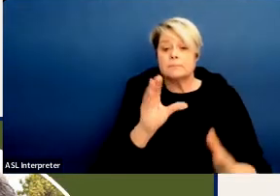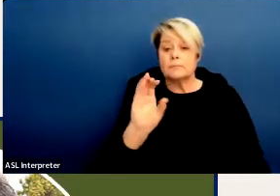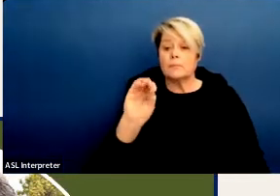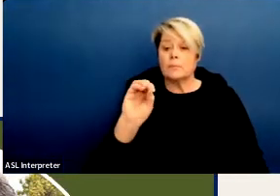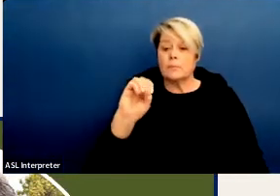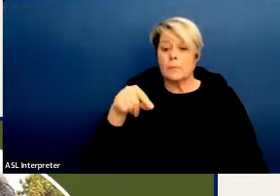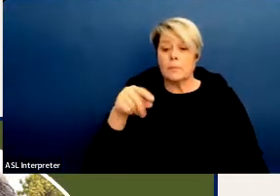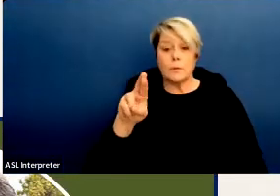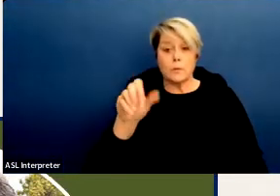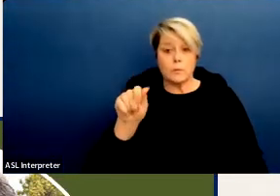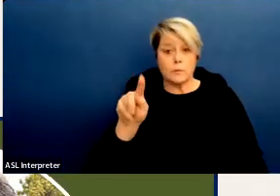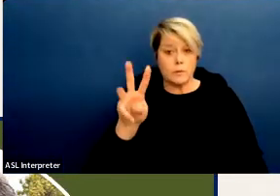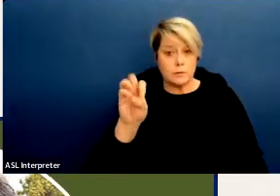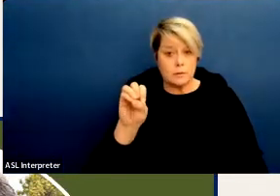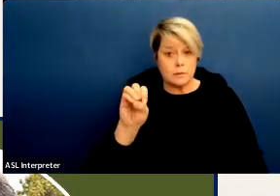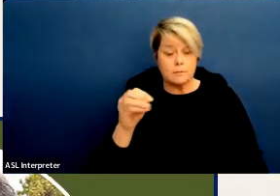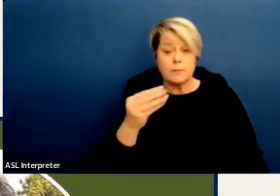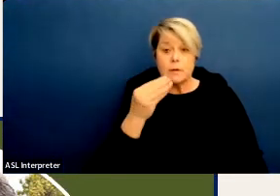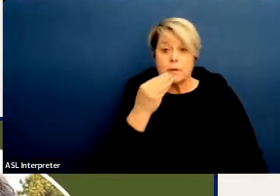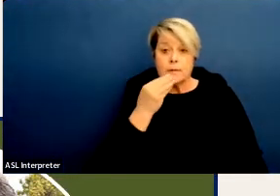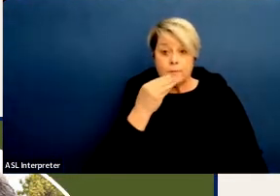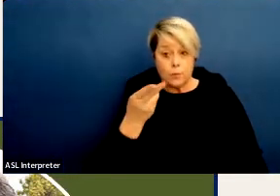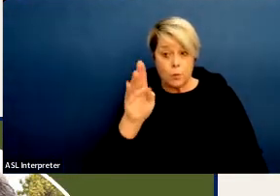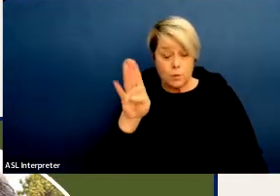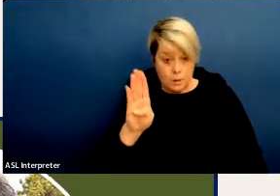you can rely upon. For cooperative and food hub, we